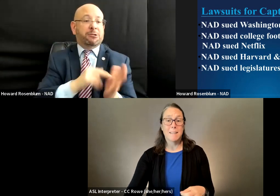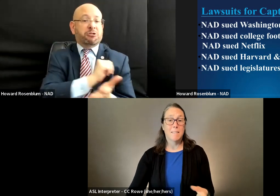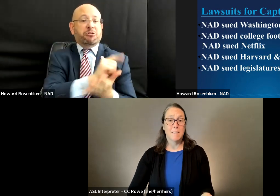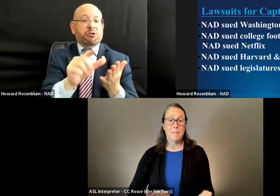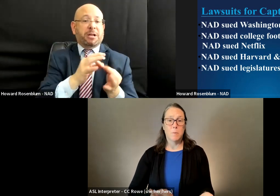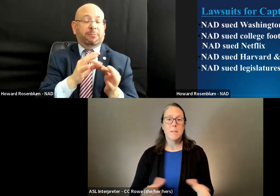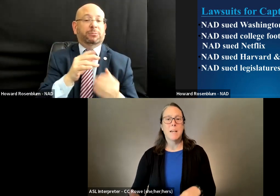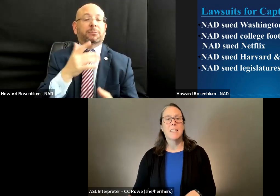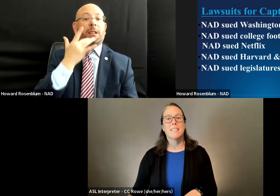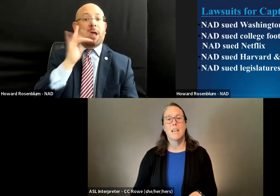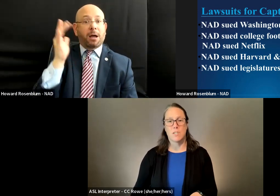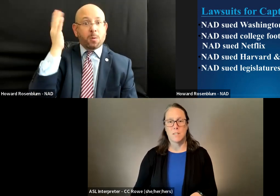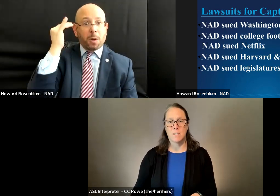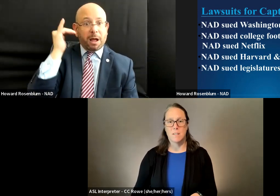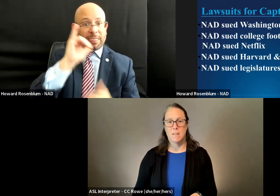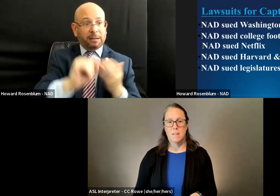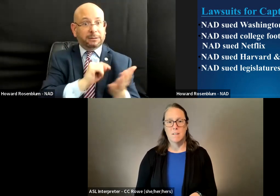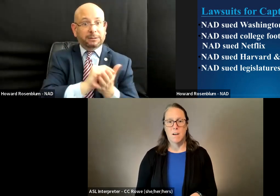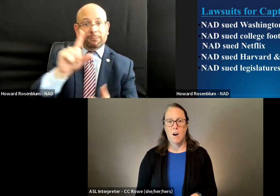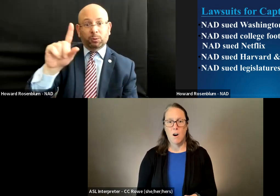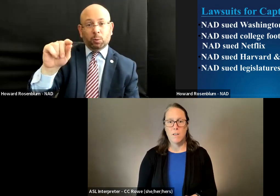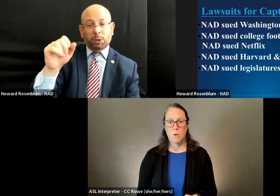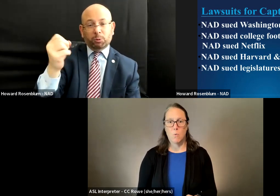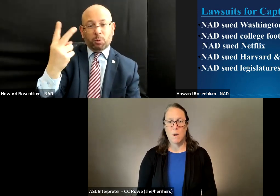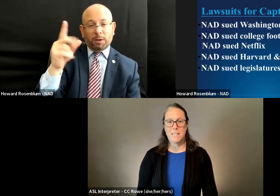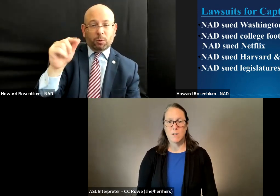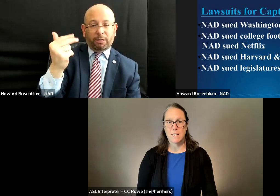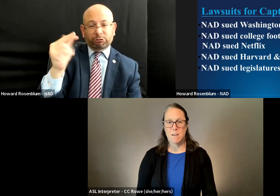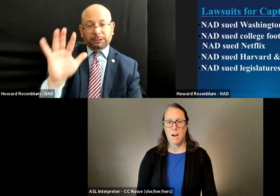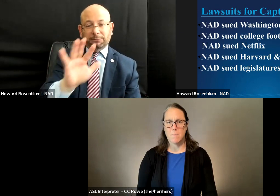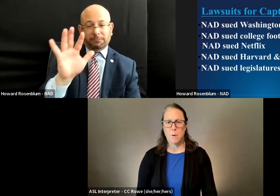to provide captions. So we had the freedom that we need